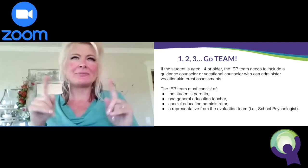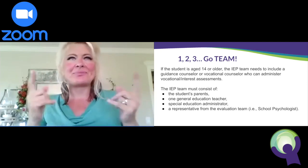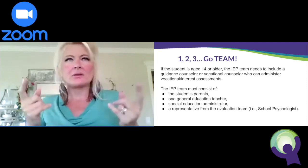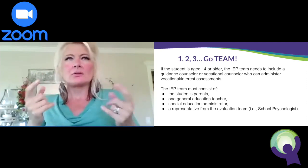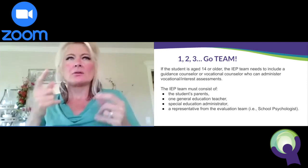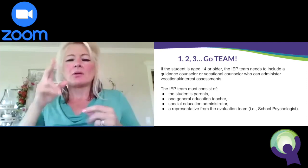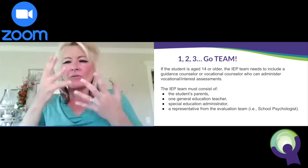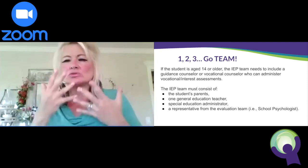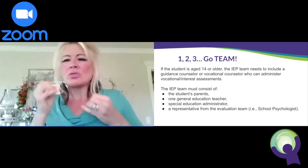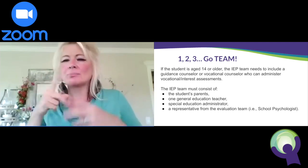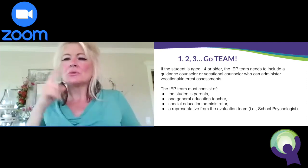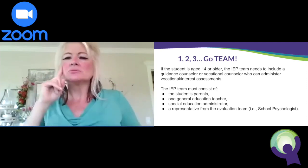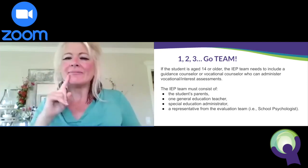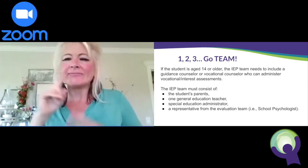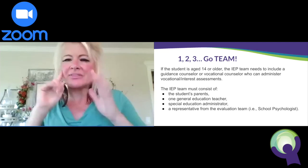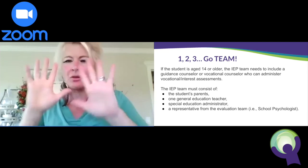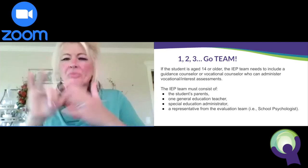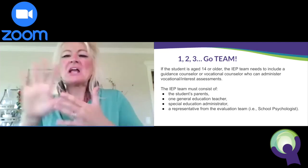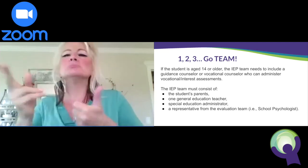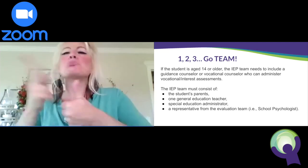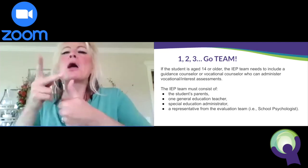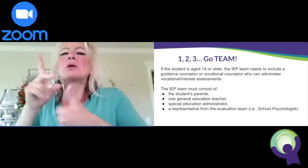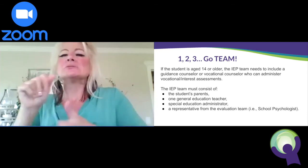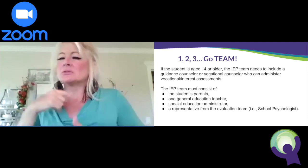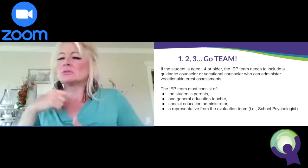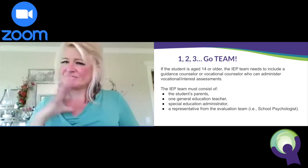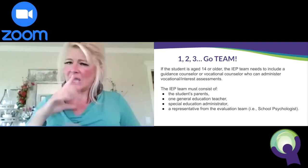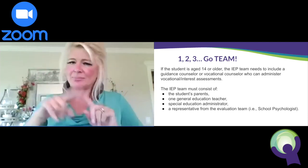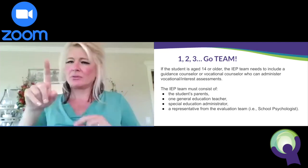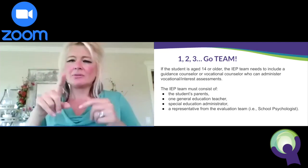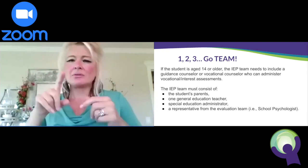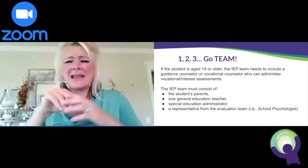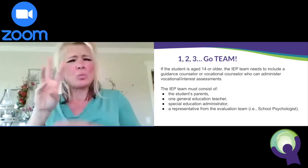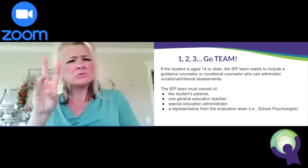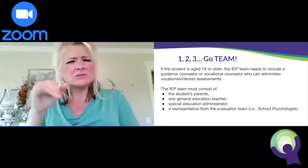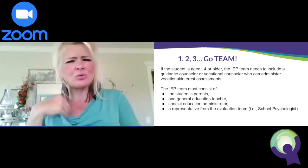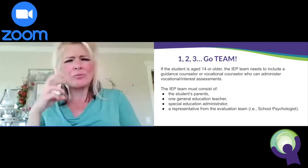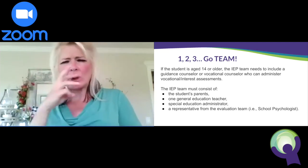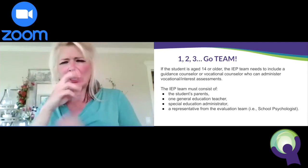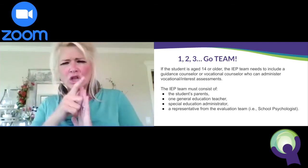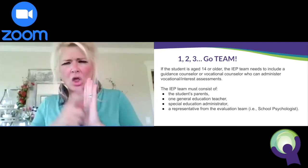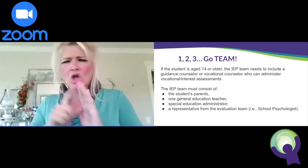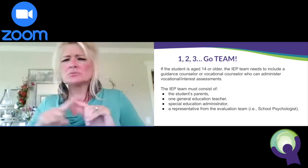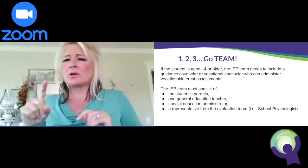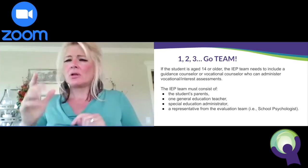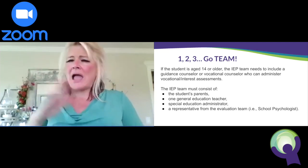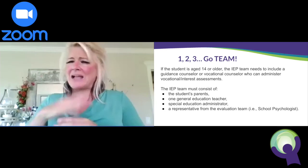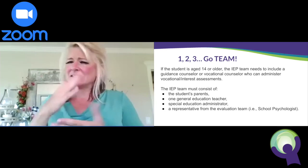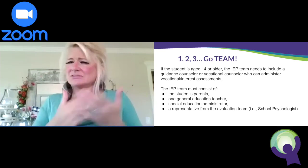Some people aren't happy with that when I bring that up and they would say...you guys in Wisconsin